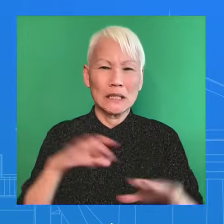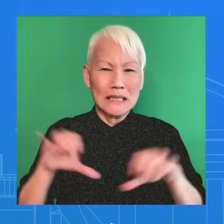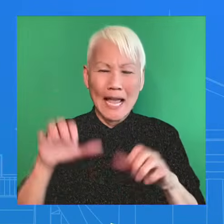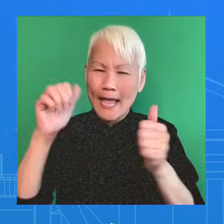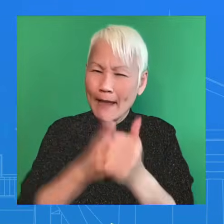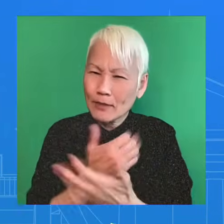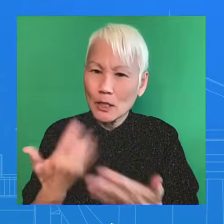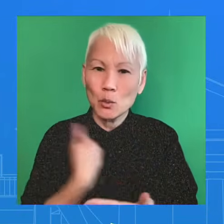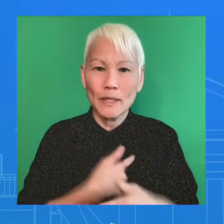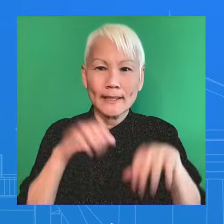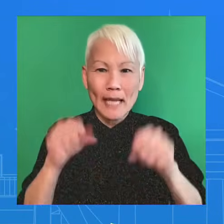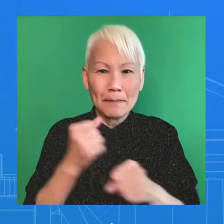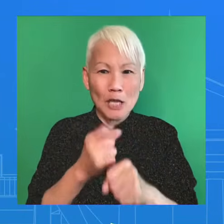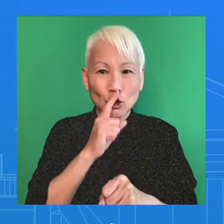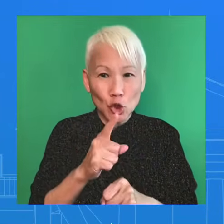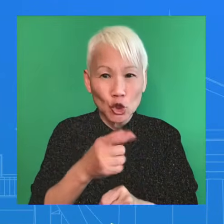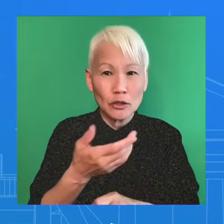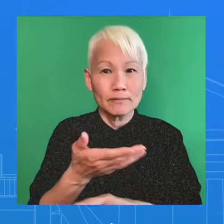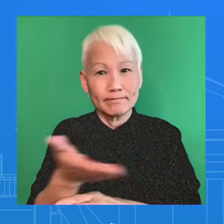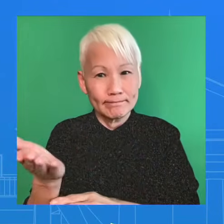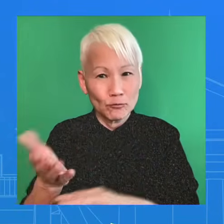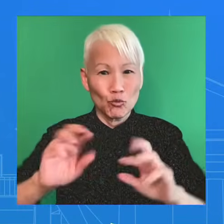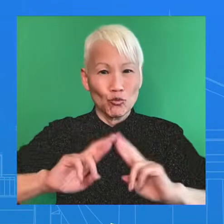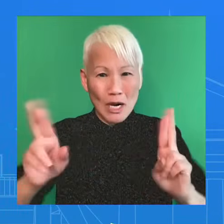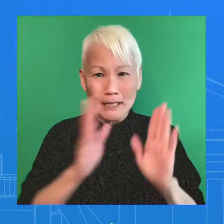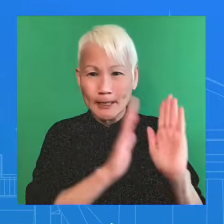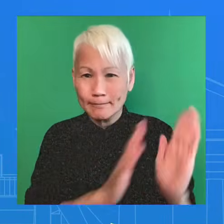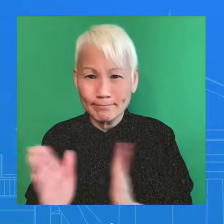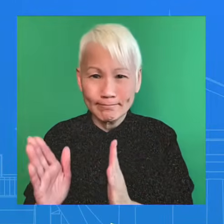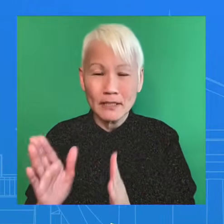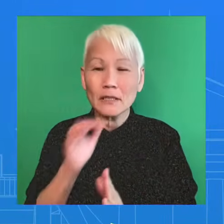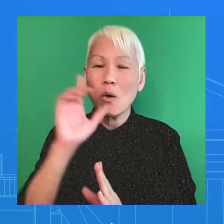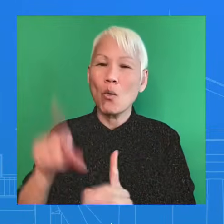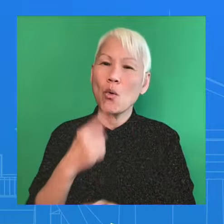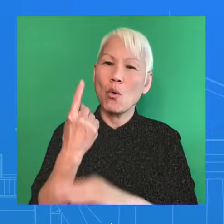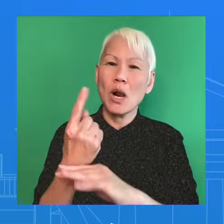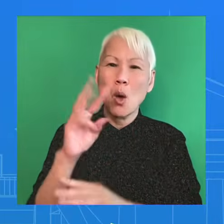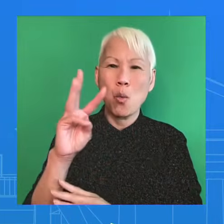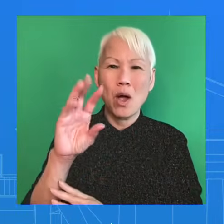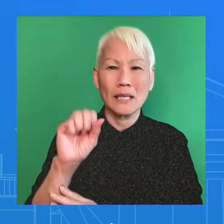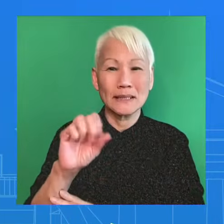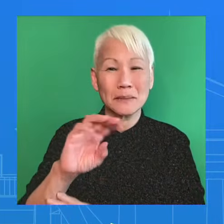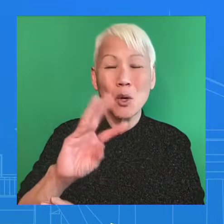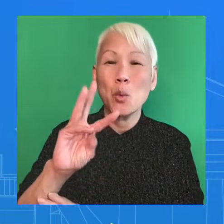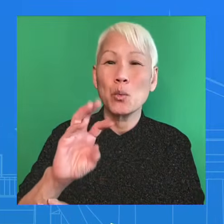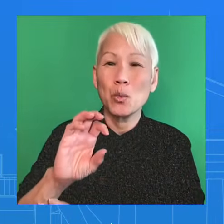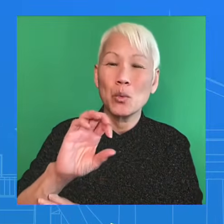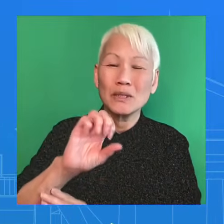it's about training and how to use it. And more critically, it's about how to integrate those capabilities on the battlefield